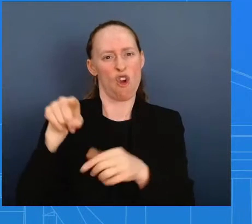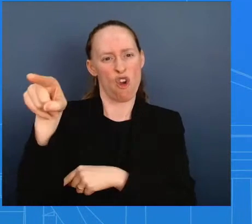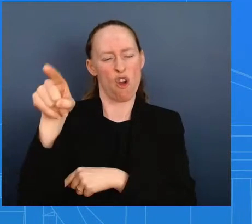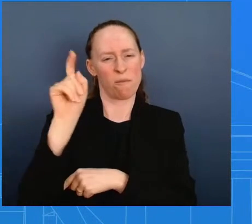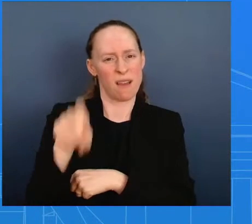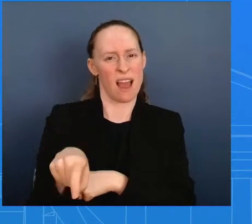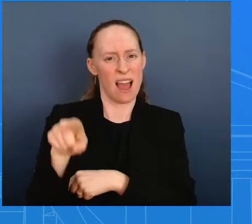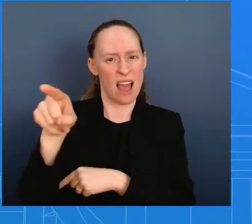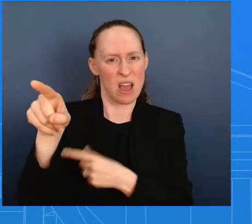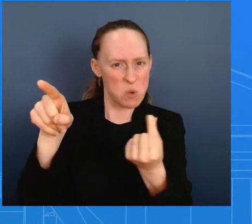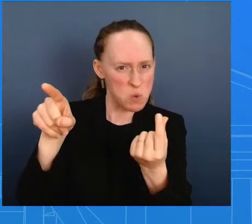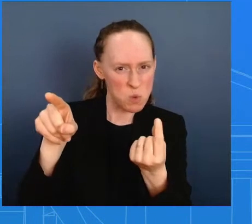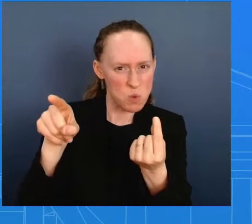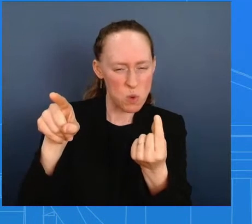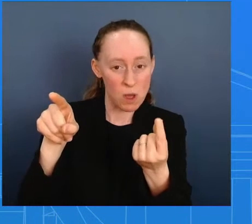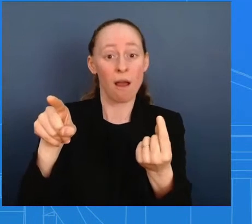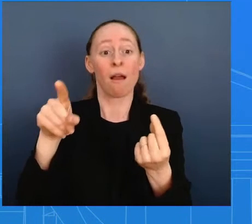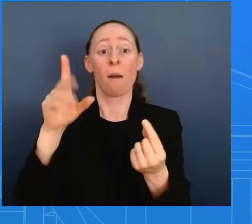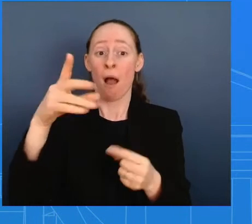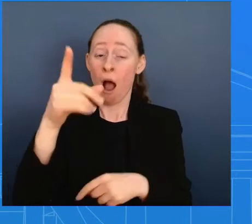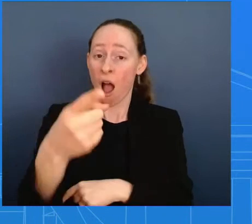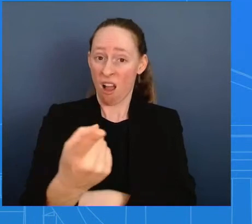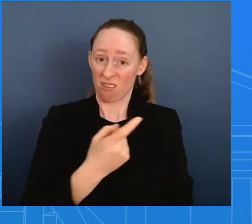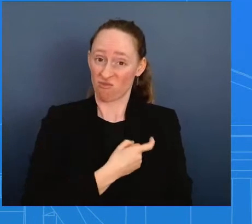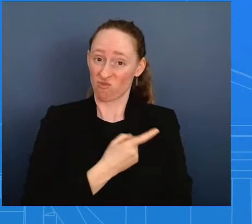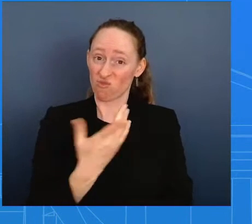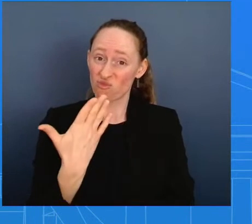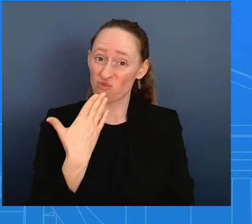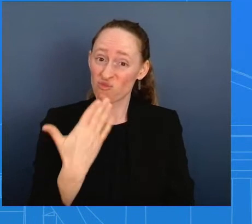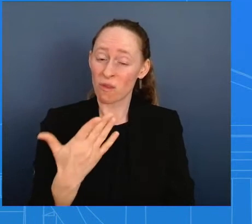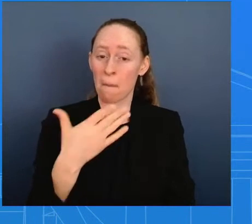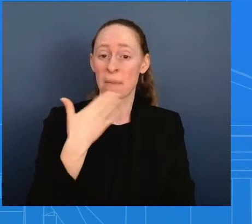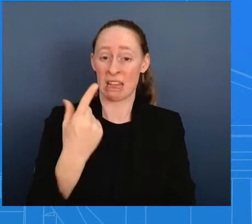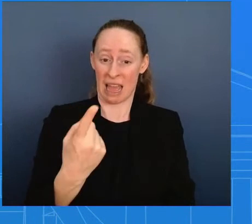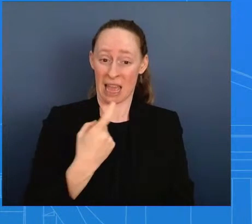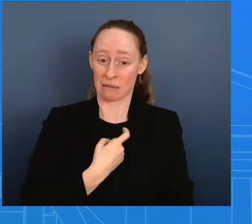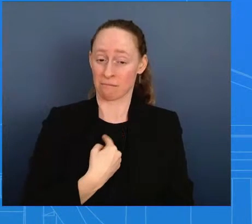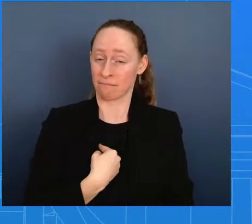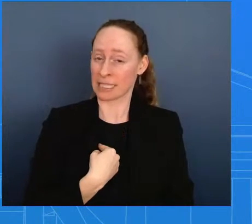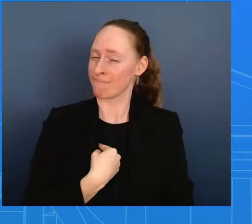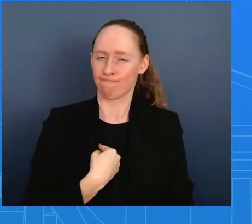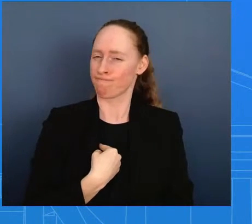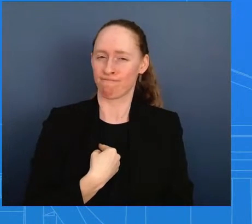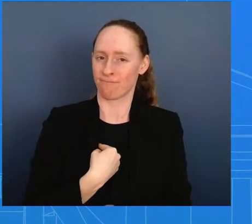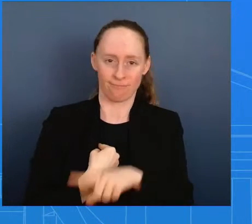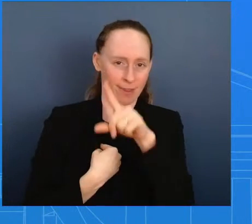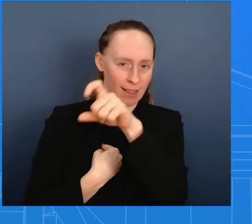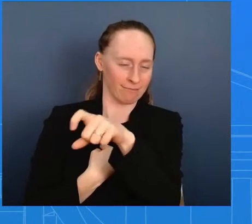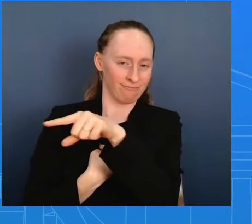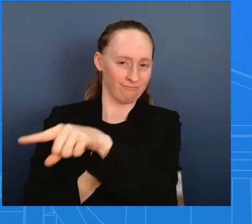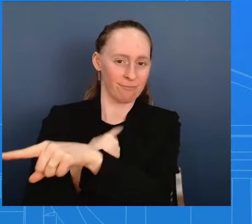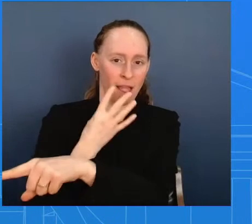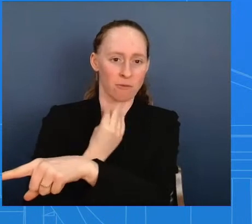is a question best posed to the Israelis who are formulating the military plans that they are unfolding. The Press: A quick question on China tariffs. What is the President's goal